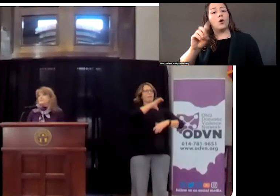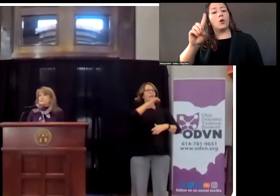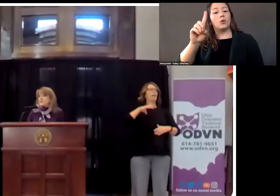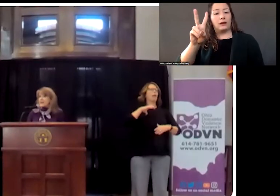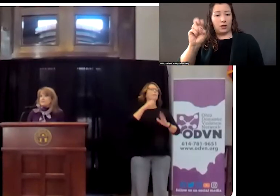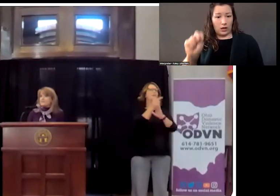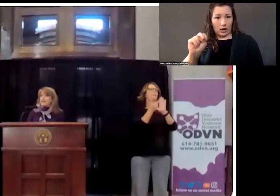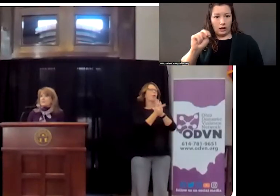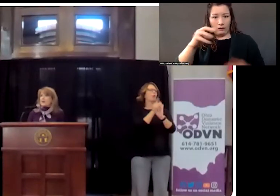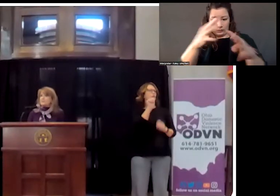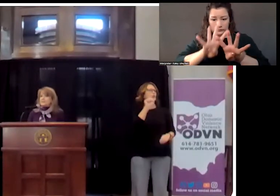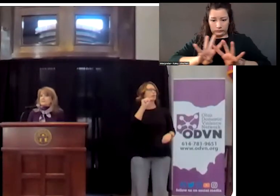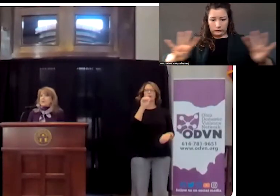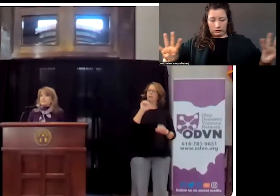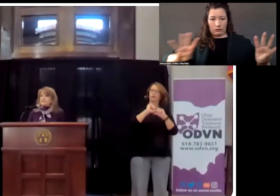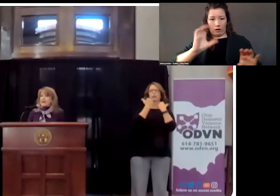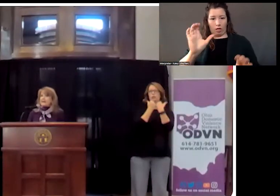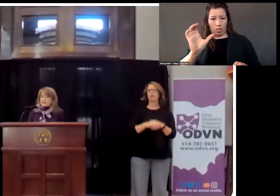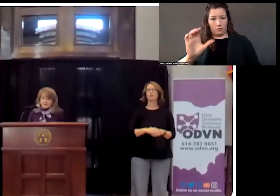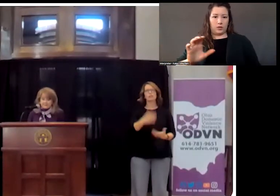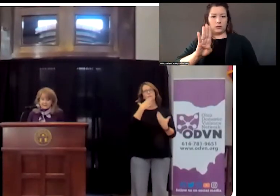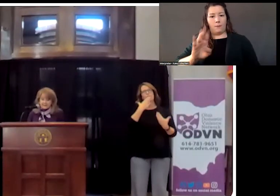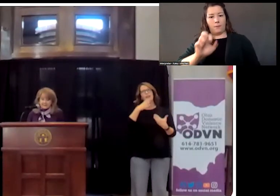So thank you for that. You helped launch that area of my life.